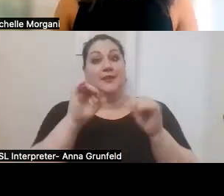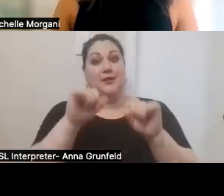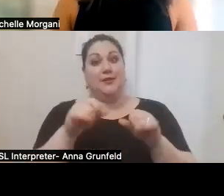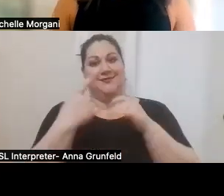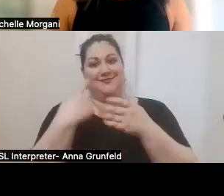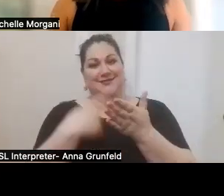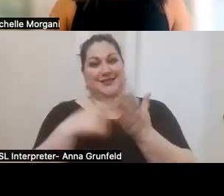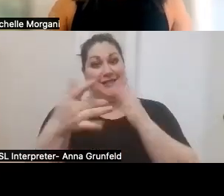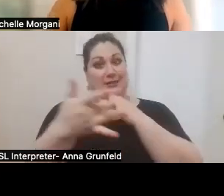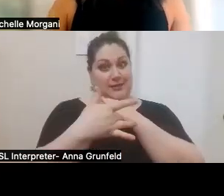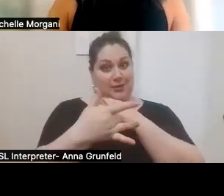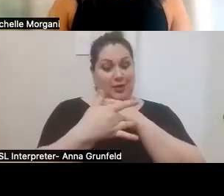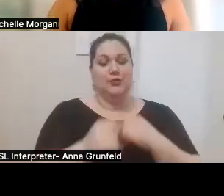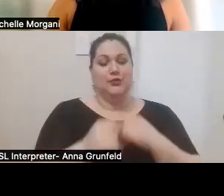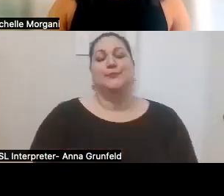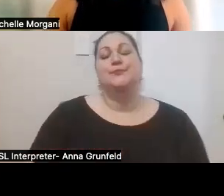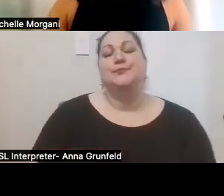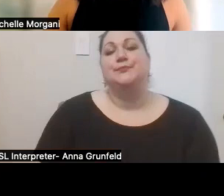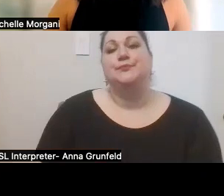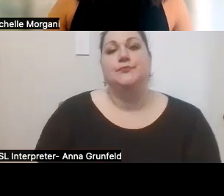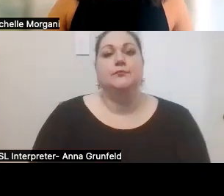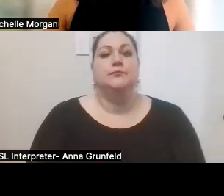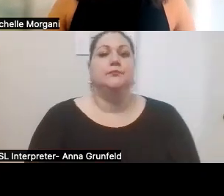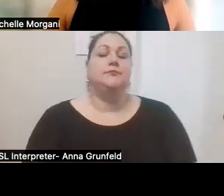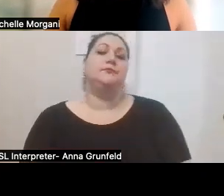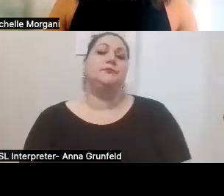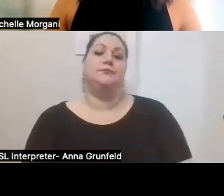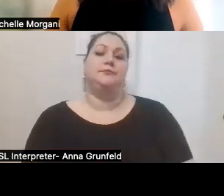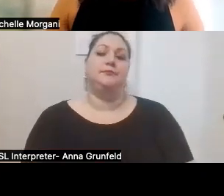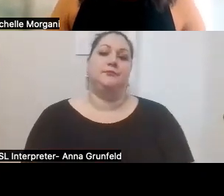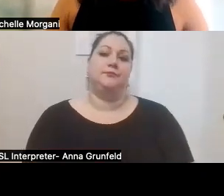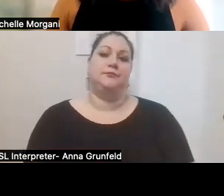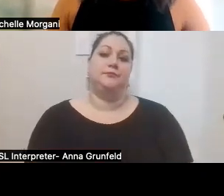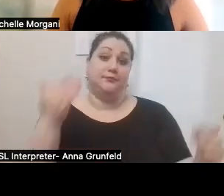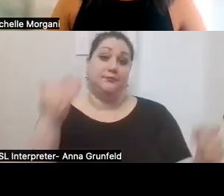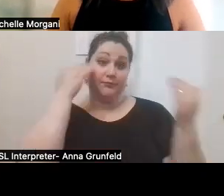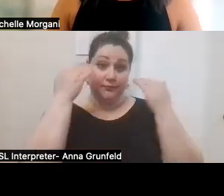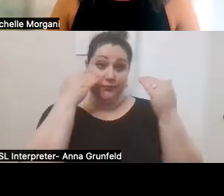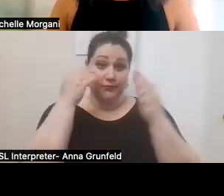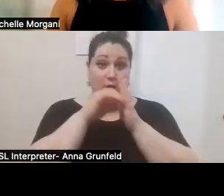So essentially, we are knowing that the student will be needing to do some form of documentation.